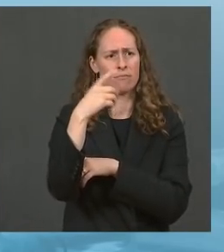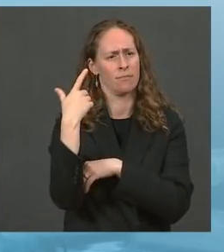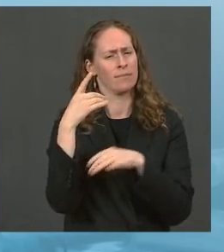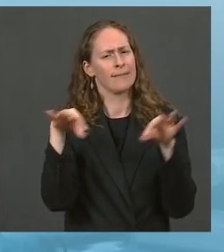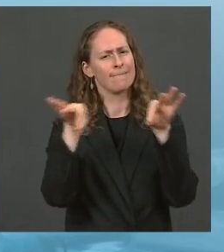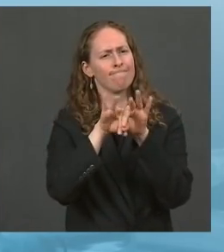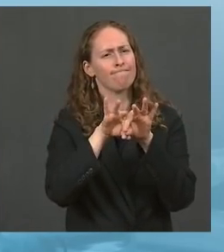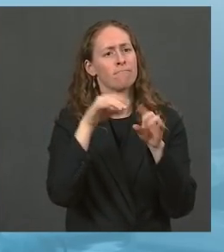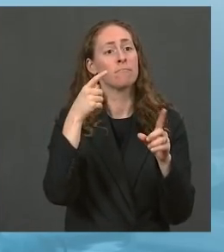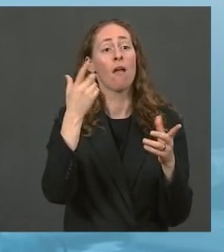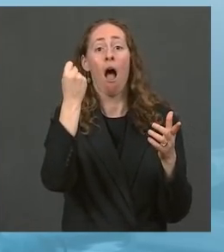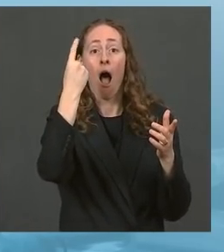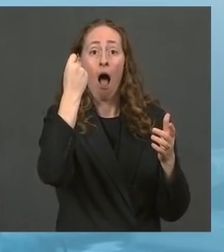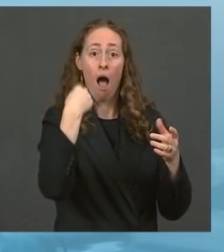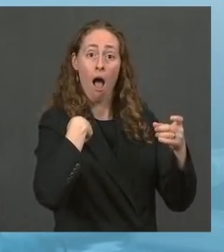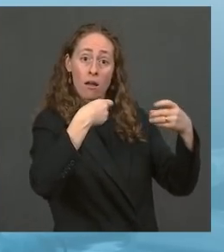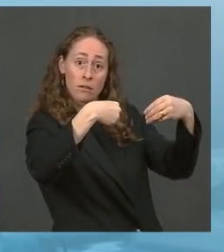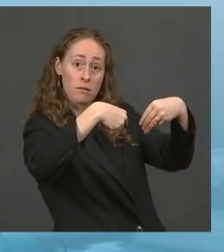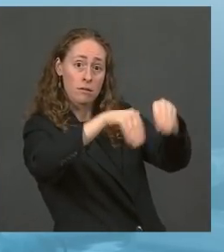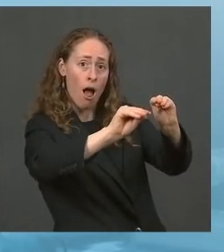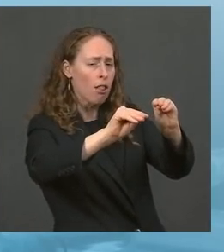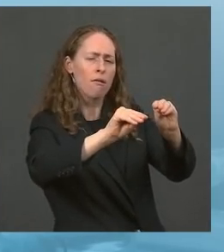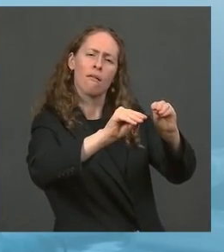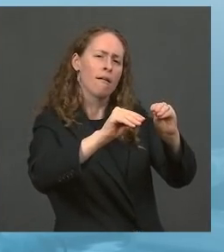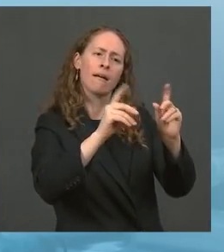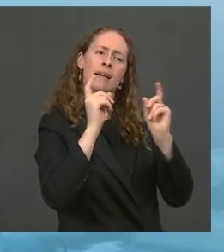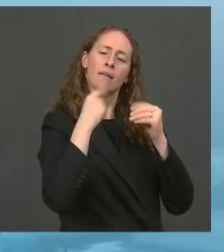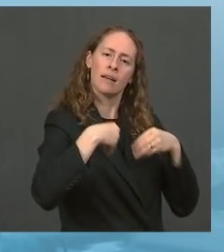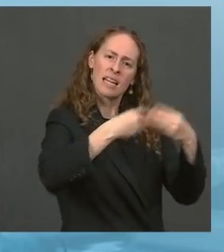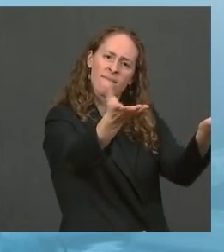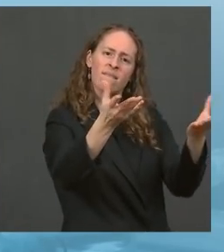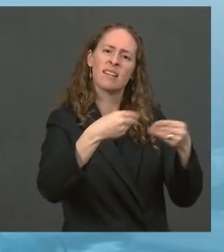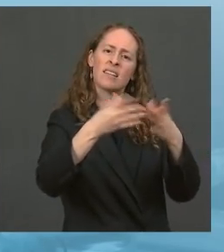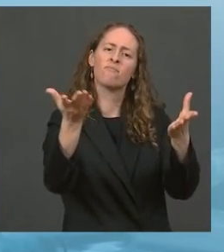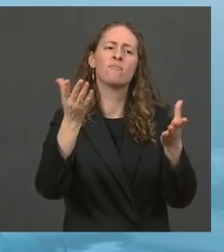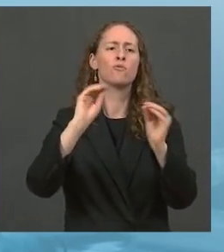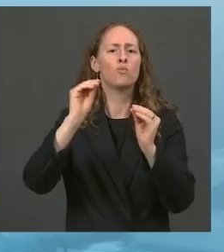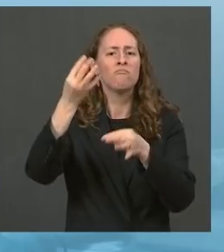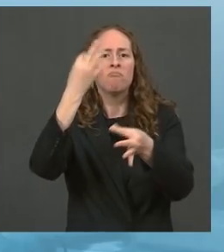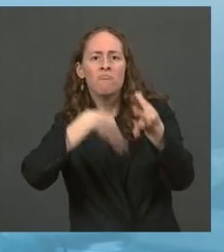donating, not selling, doses to low- and lower-income countries,